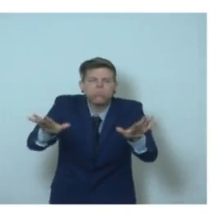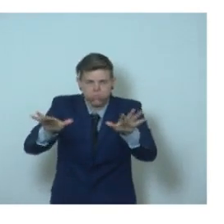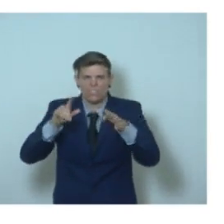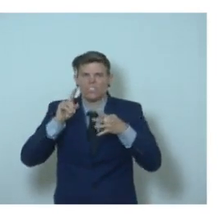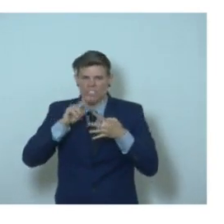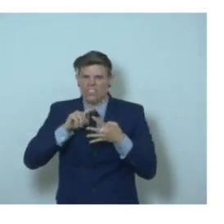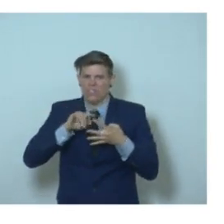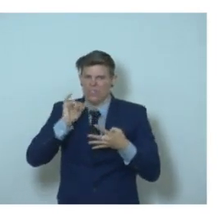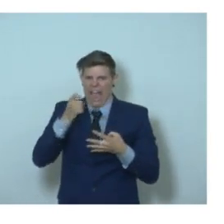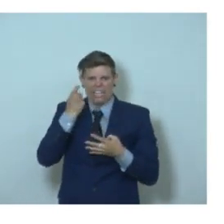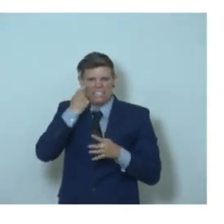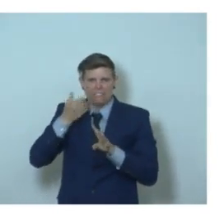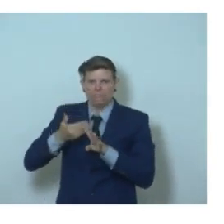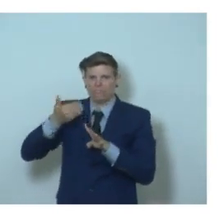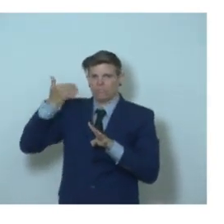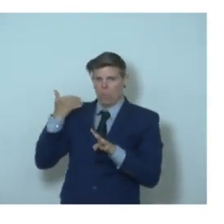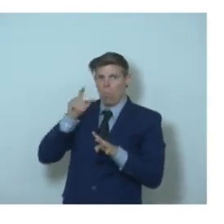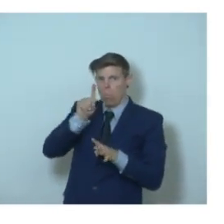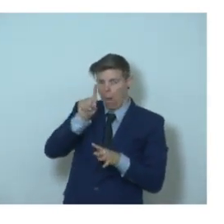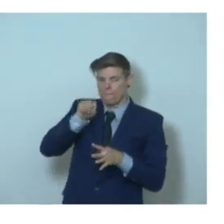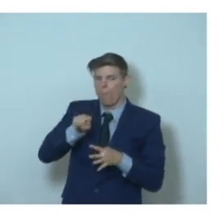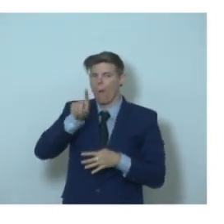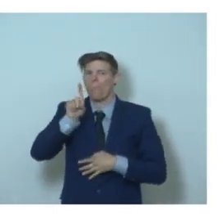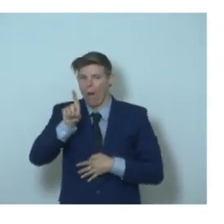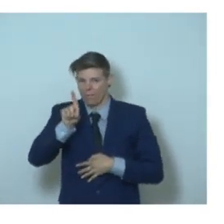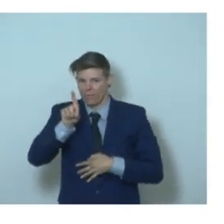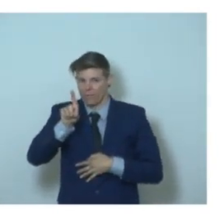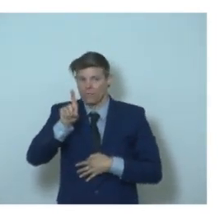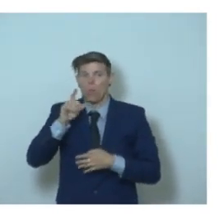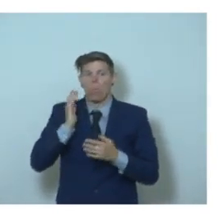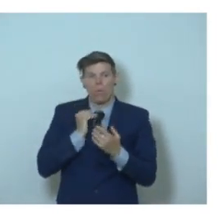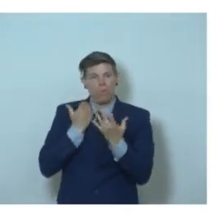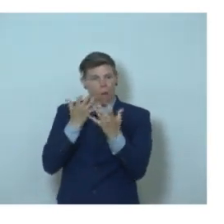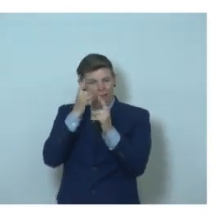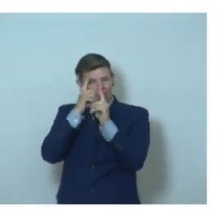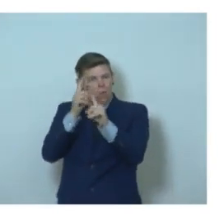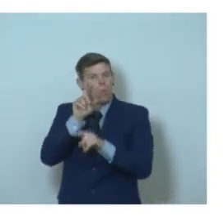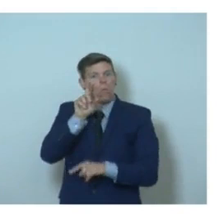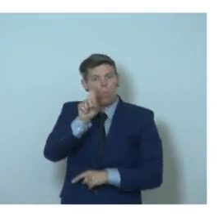I’VE ALREADY SHOWN YOU THE GRAPH OF THE THE RATE GOING BACK UP ON MONDAY.